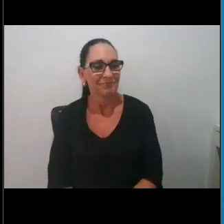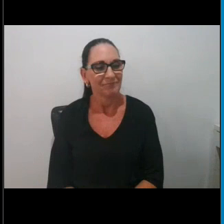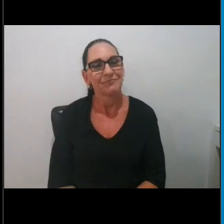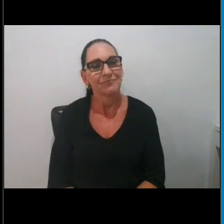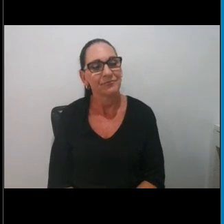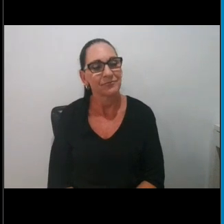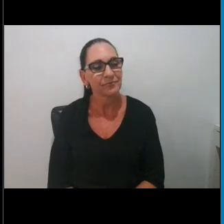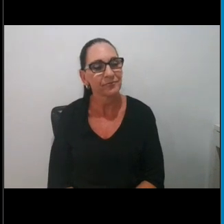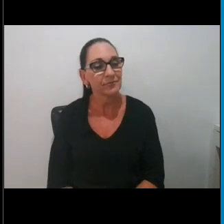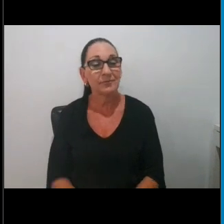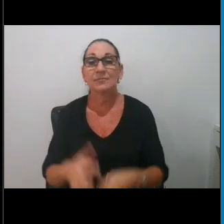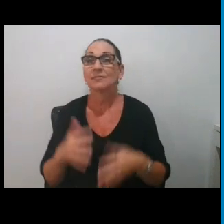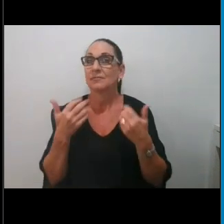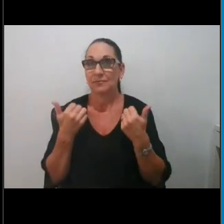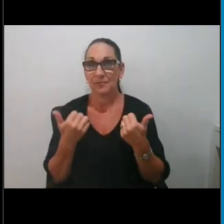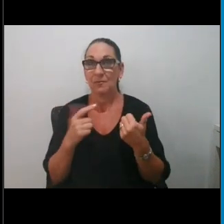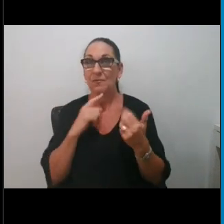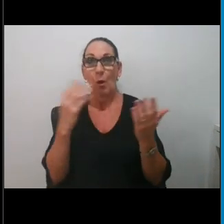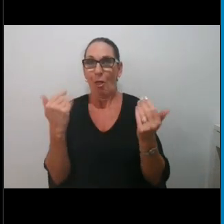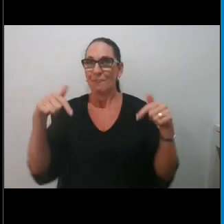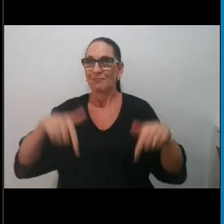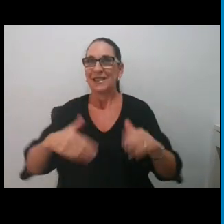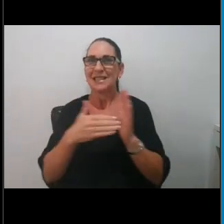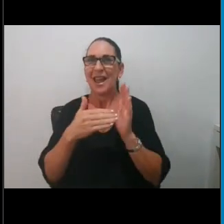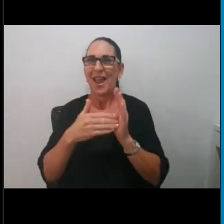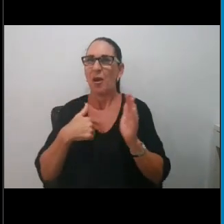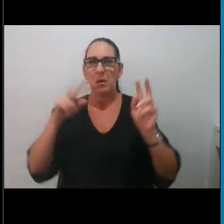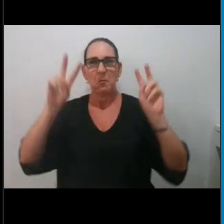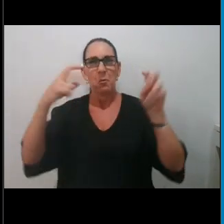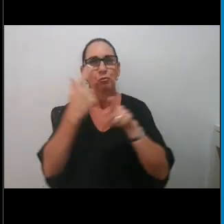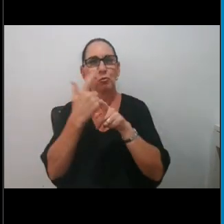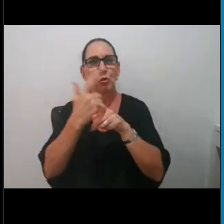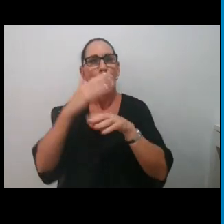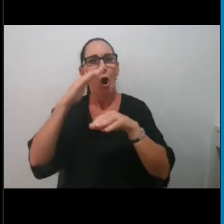So yes welcome to today's webinar the topic today is Therapeutic Pathways within the